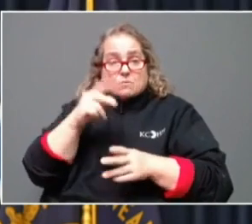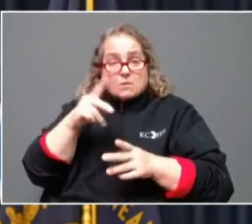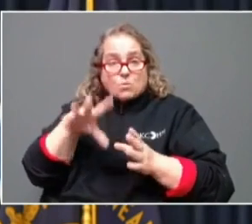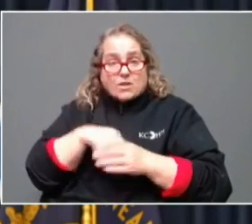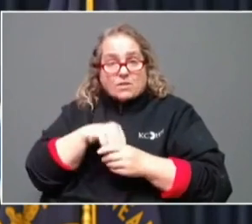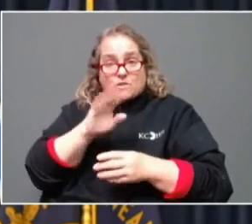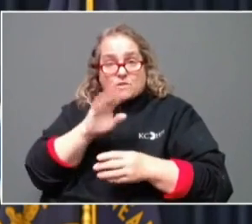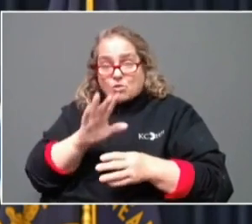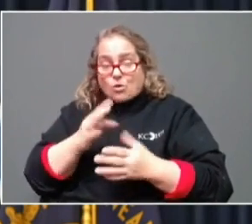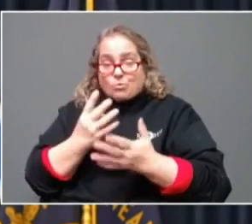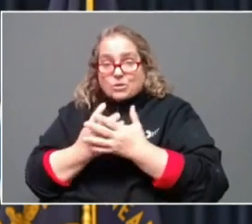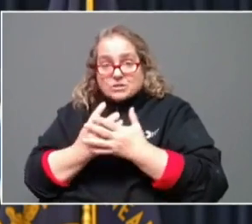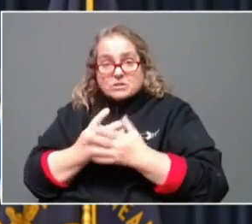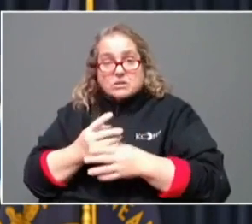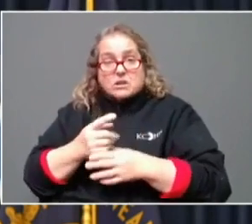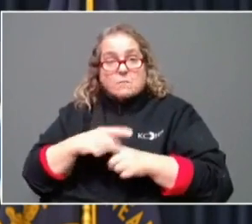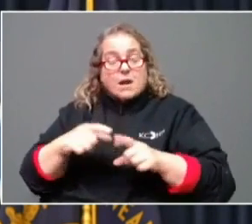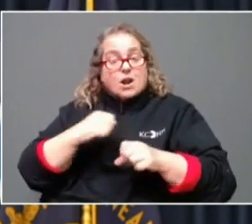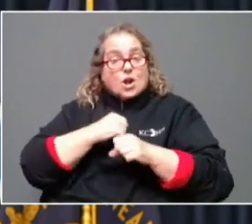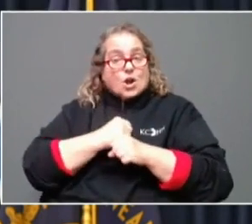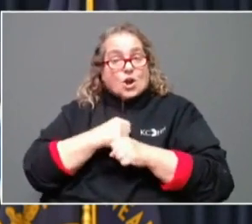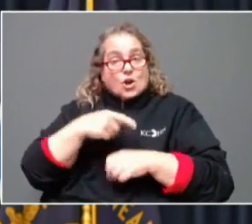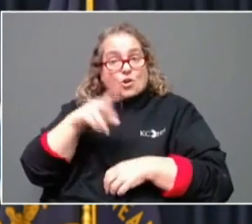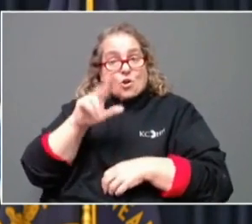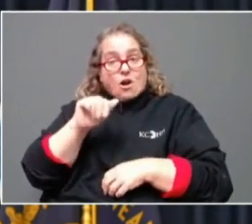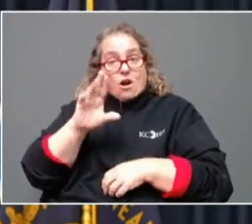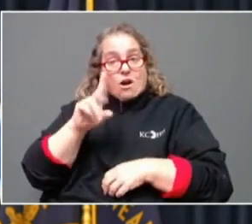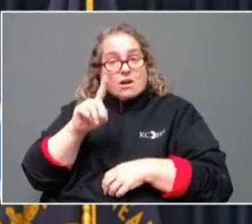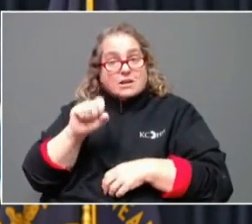guards though are much less vaccinated and I think that's taking a